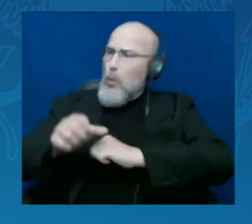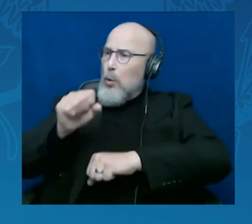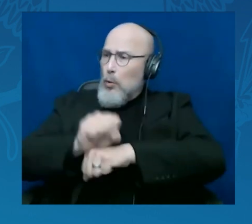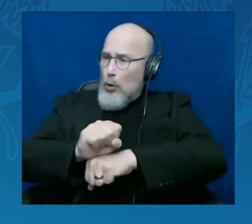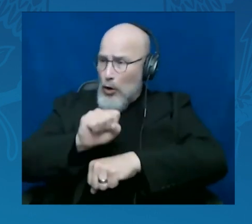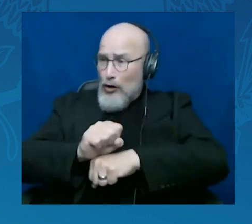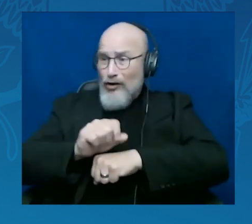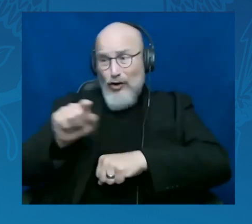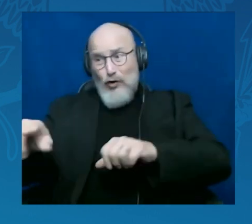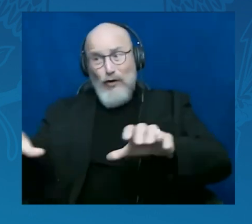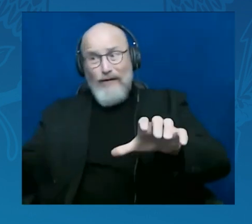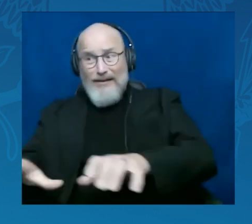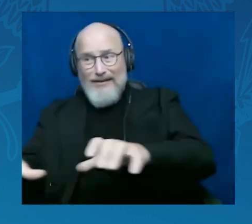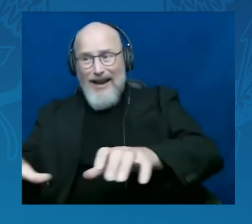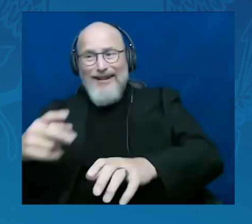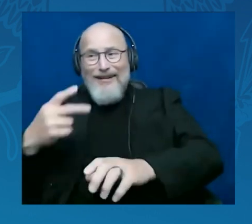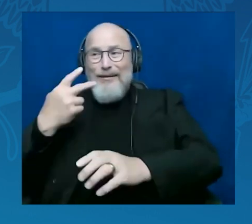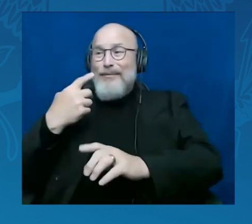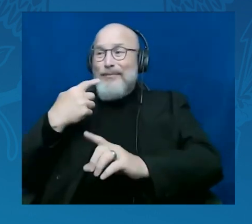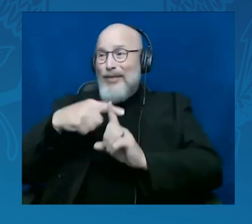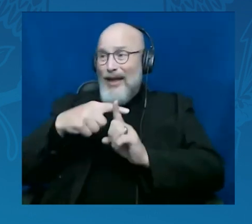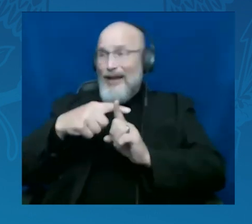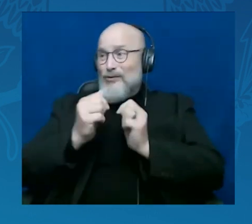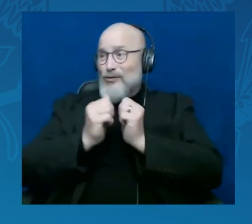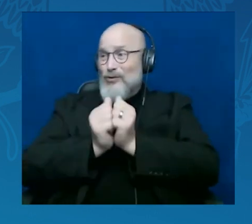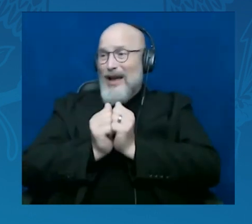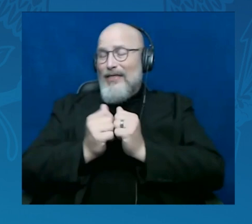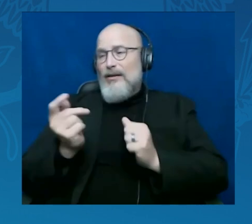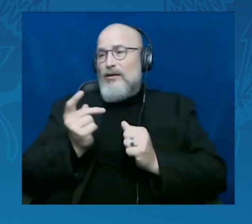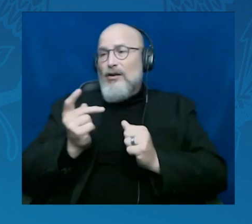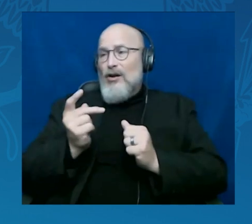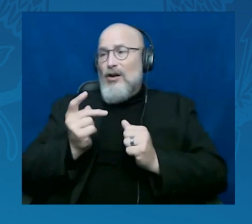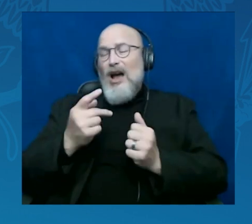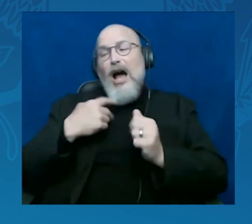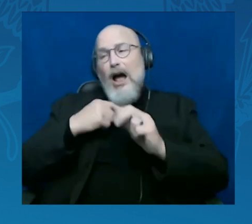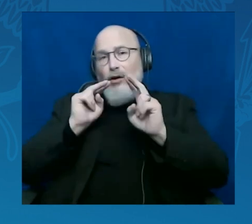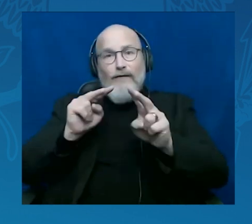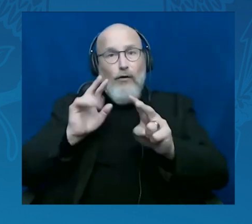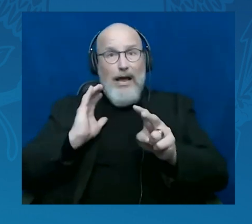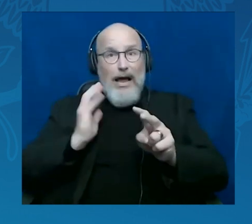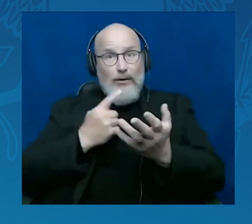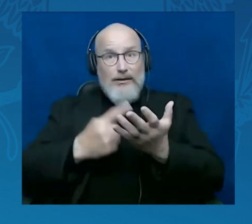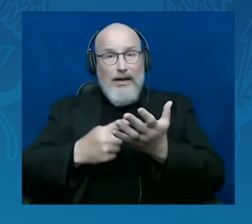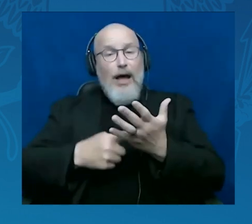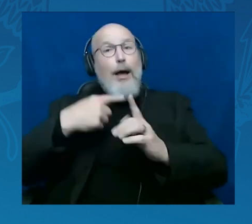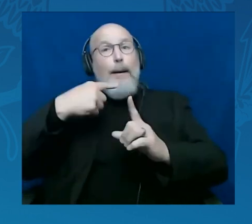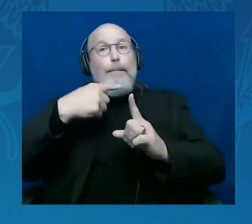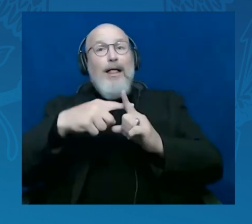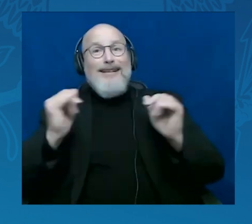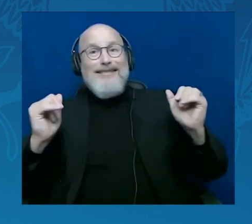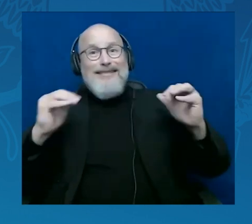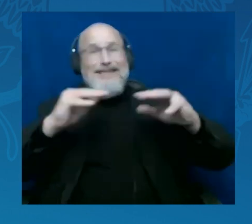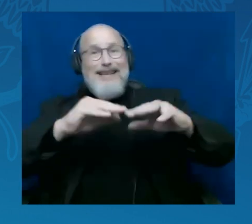I look forward to our discussion today and to our gathering in Los Angeles at the Summit of the Americas in June.